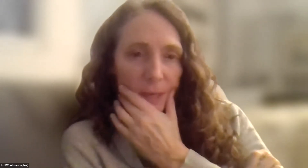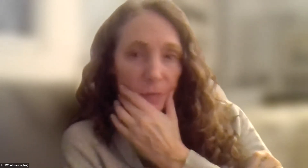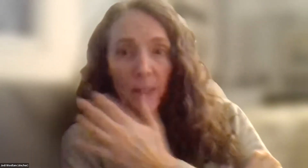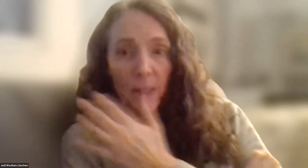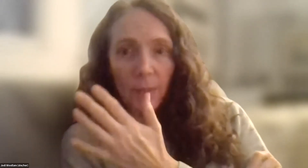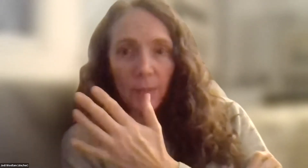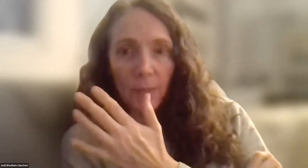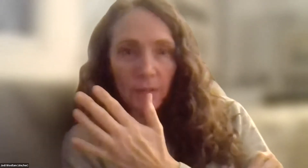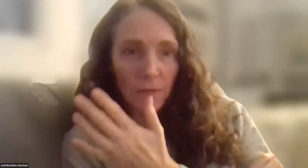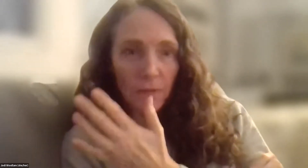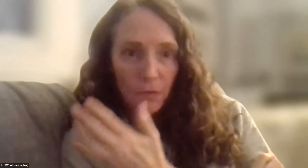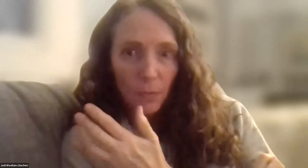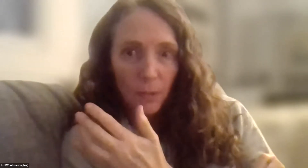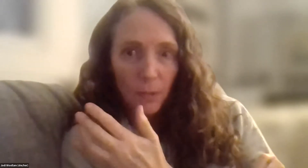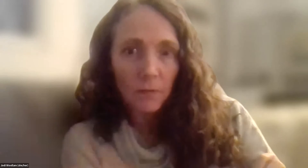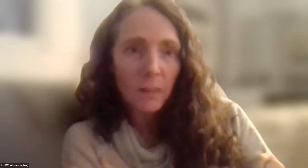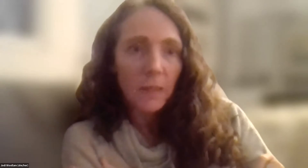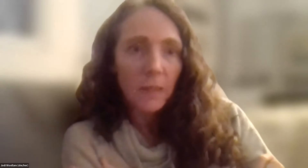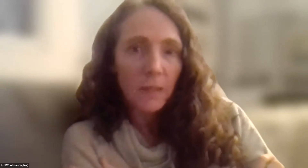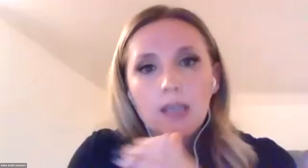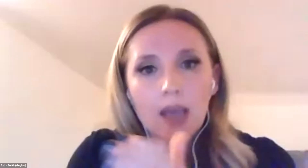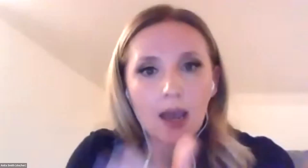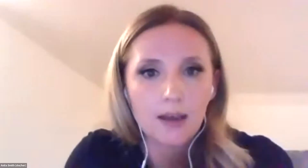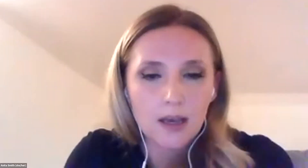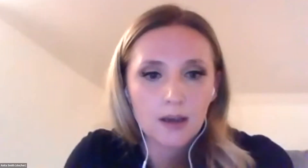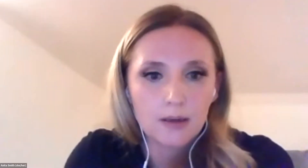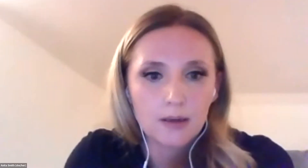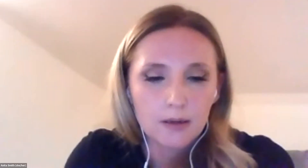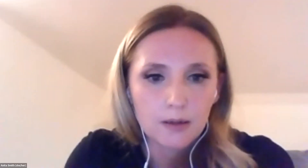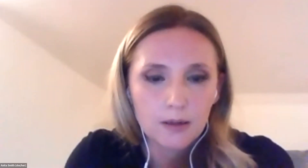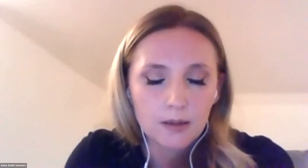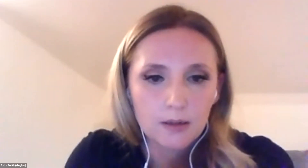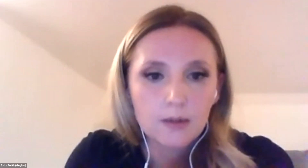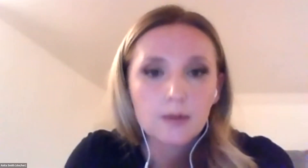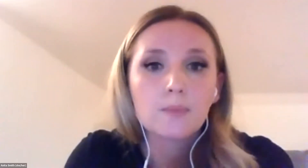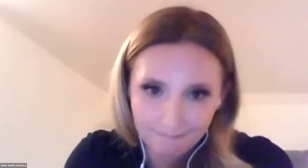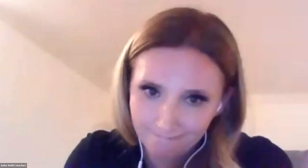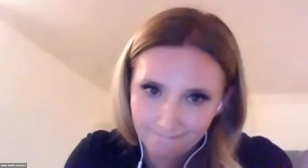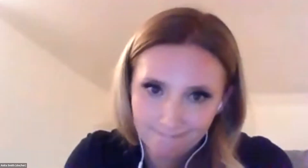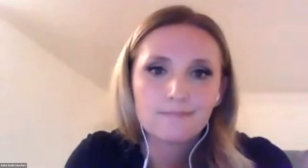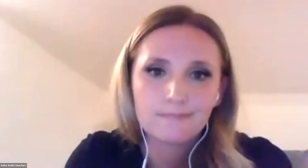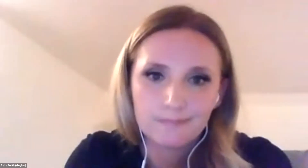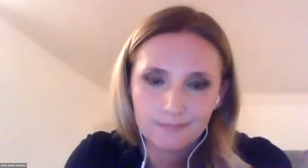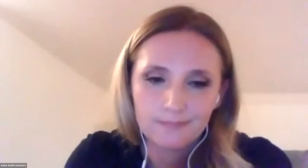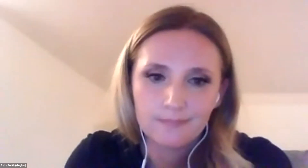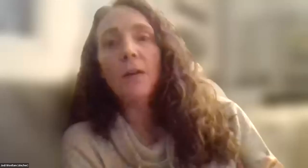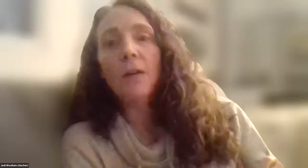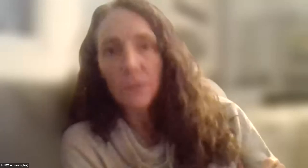or unless everybody was a children's one. Yeah. [Jodi] Because you have a maximum 18 performance. Right, got you.